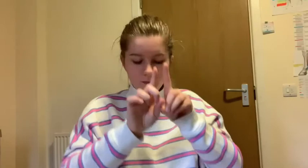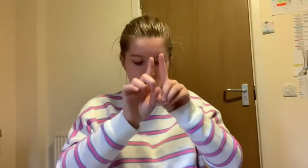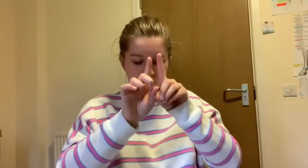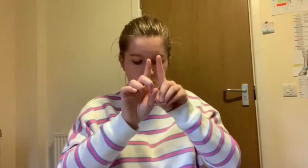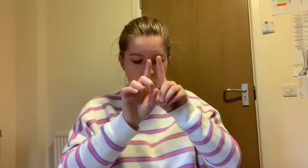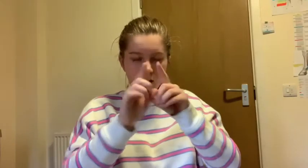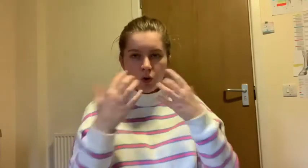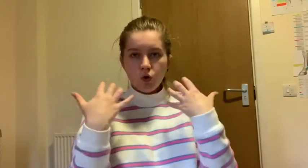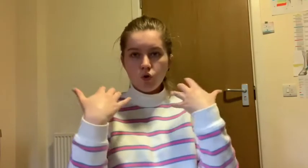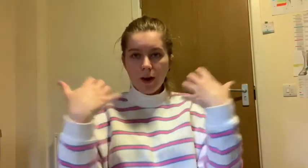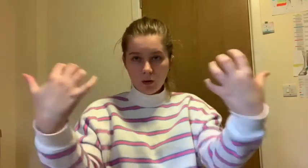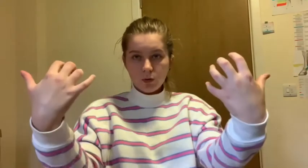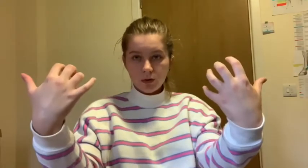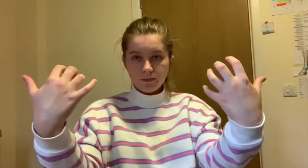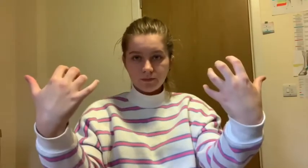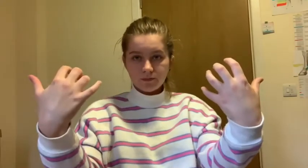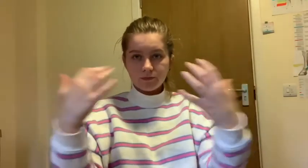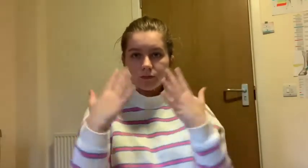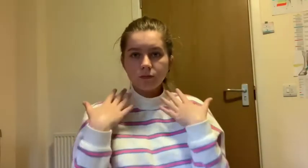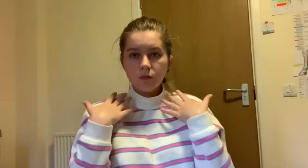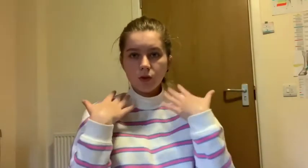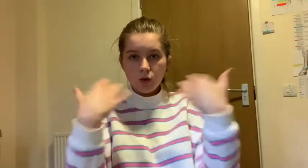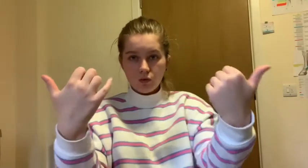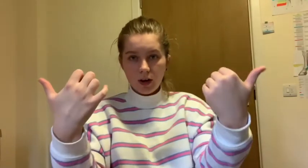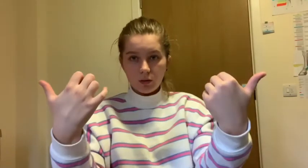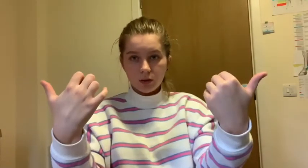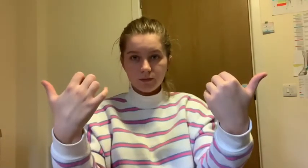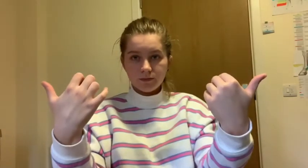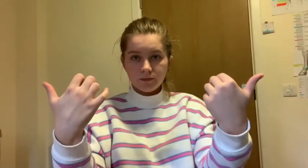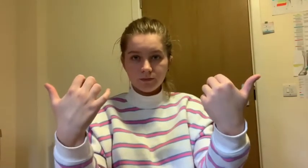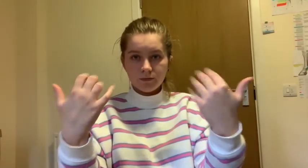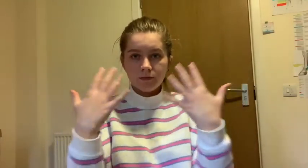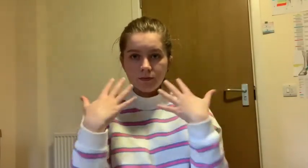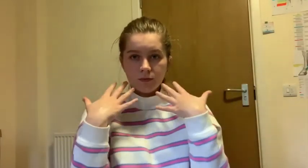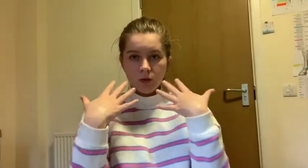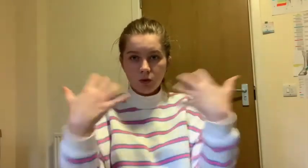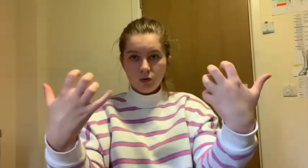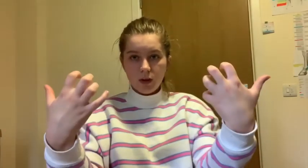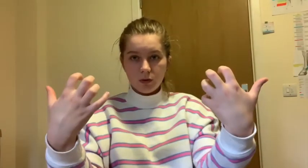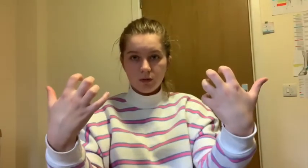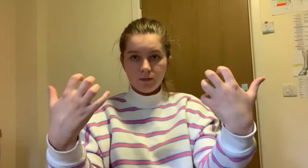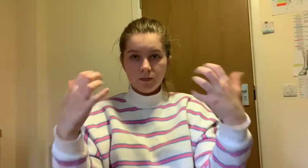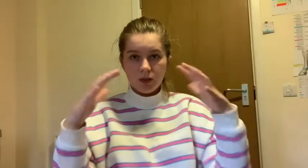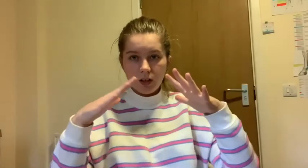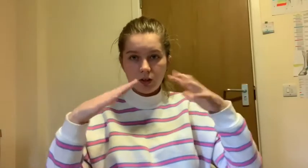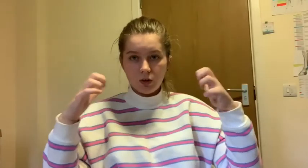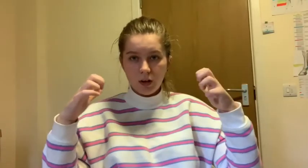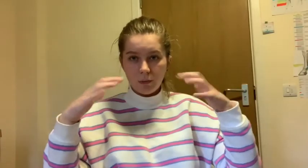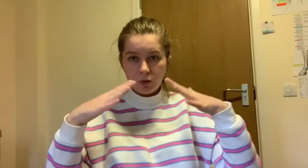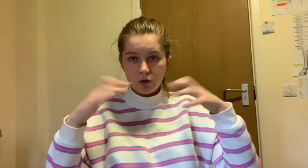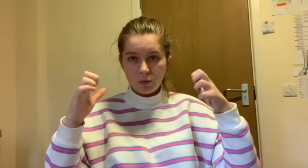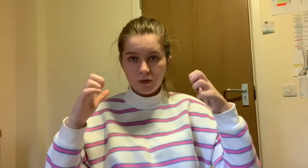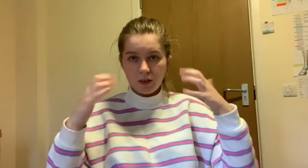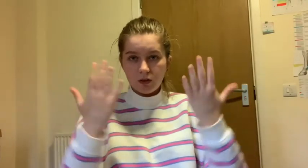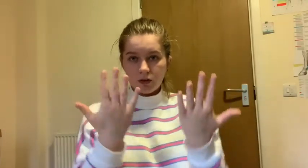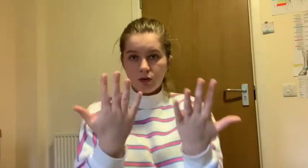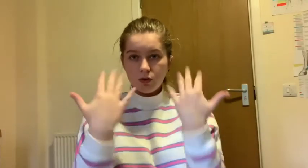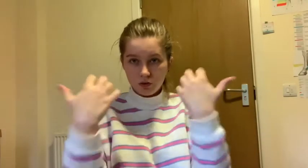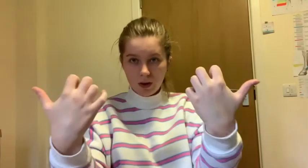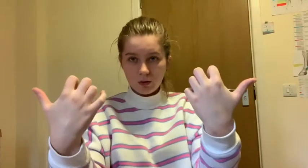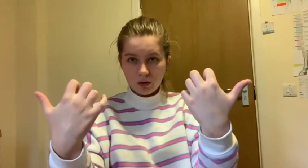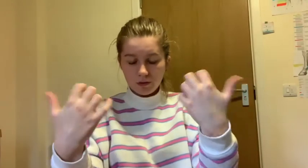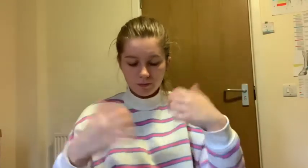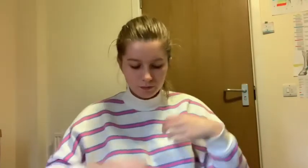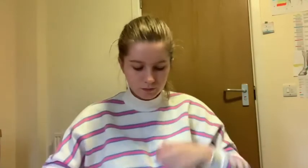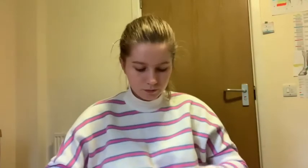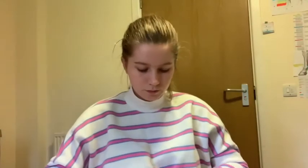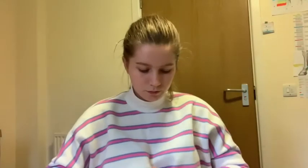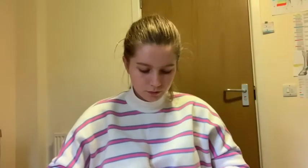"Crowd" x3 So you do that motion with your fingers, "crowd".